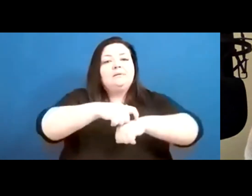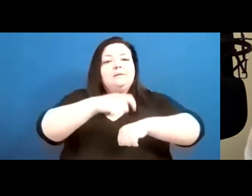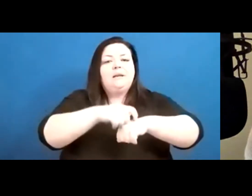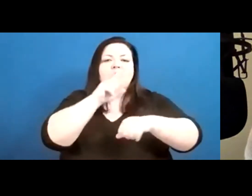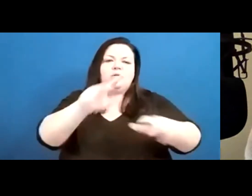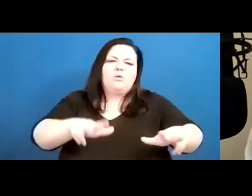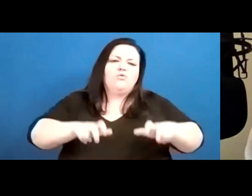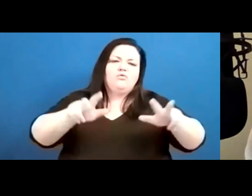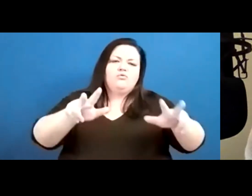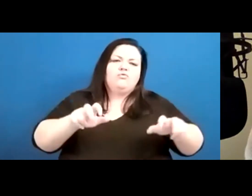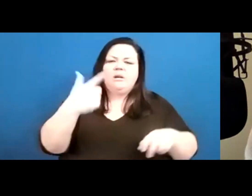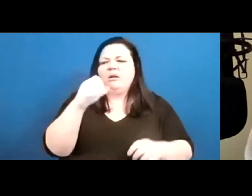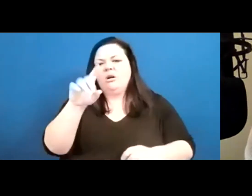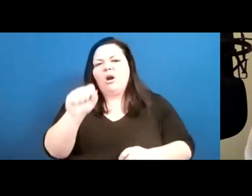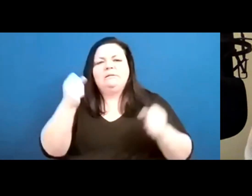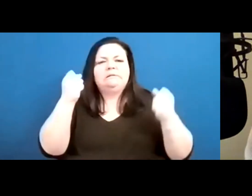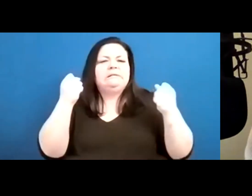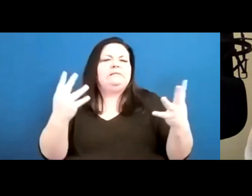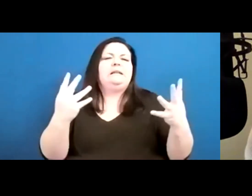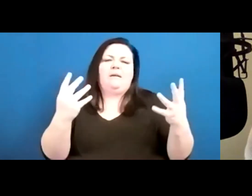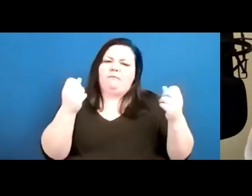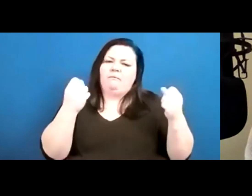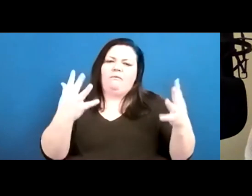and the several hundred cathedrals/ worth of water